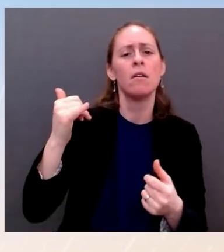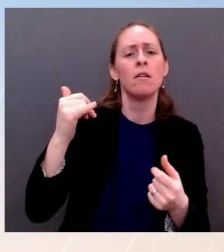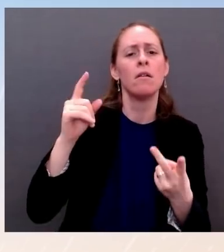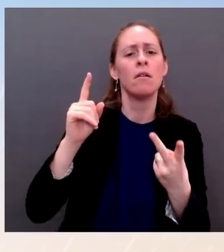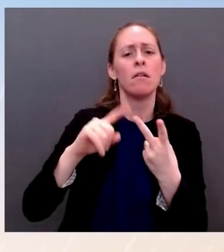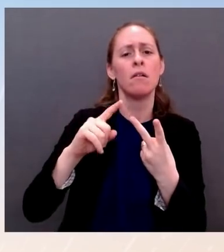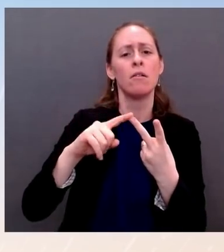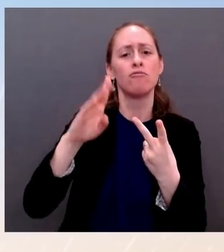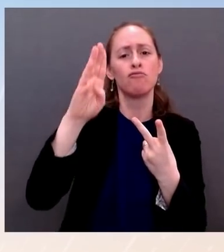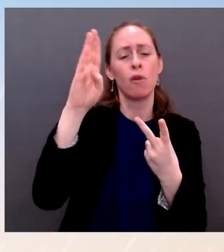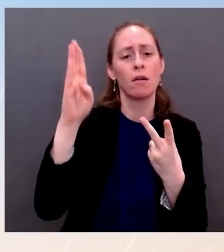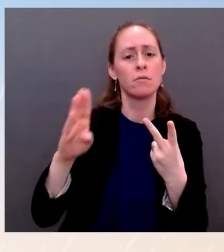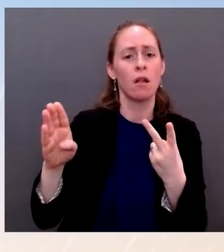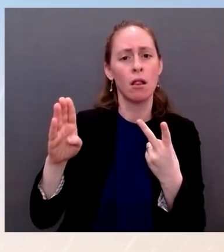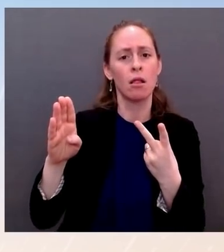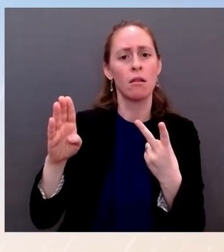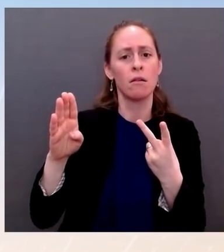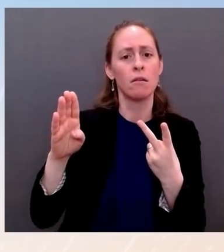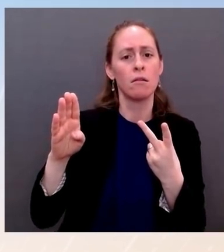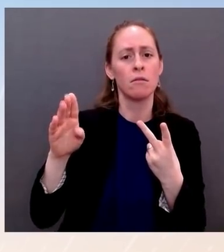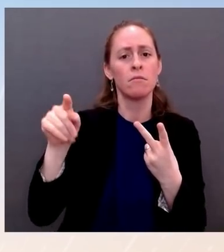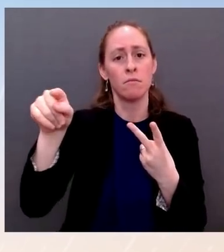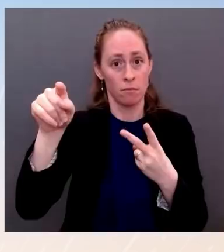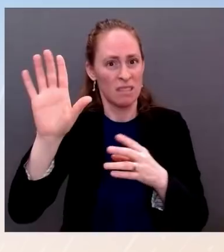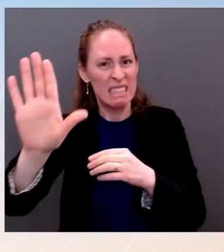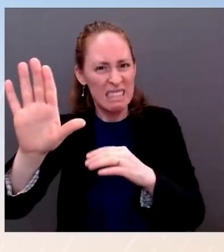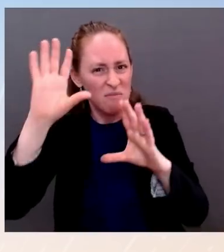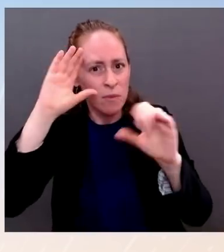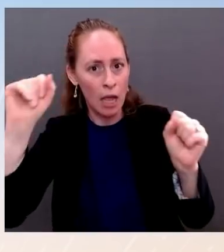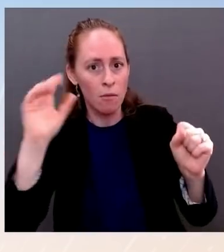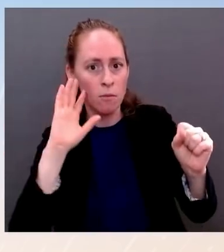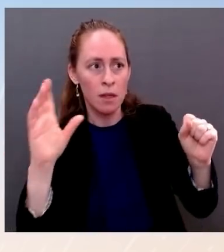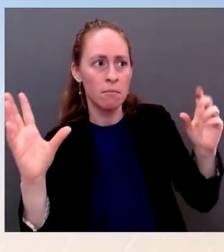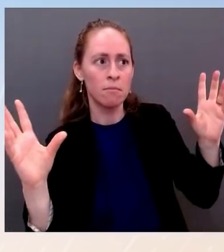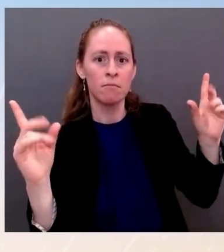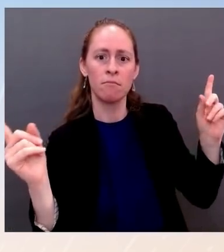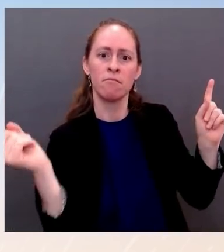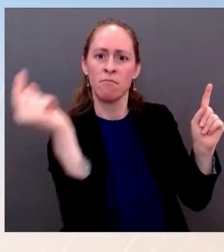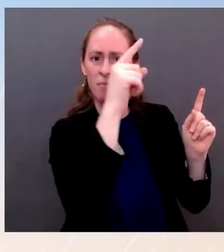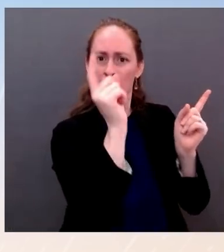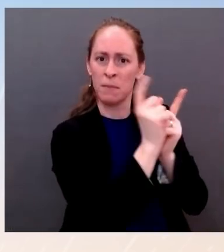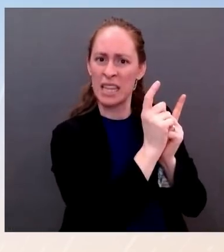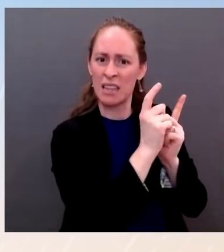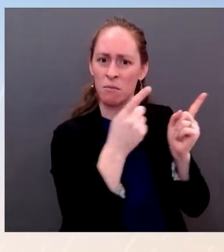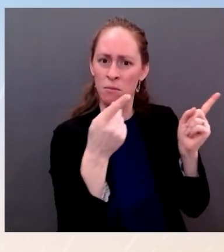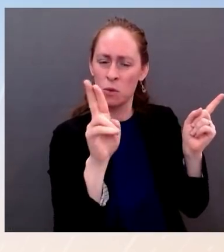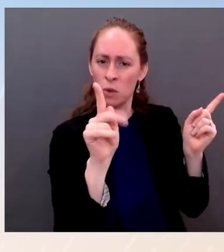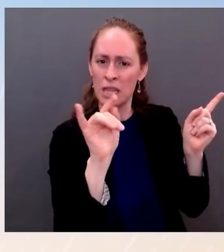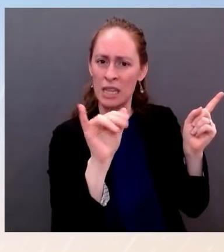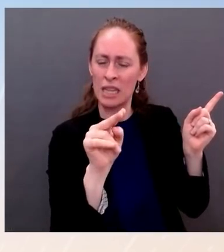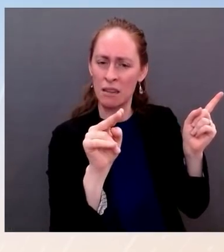How does the White House see this visit and the timing of this visit? And do you guys expect anything